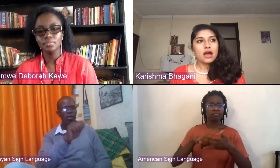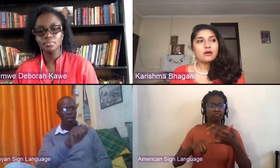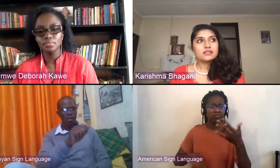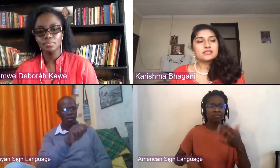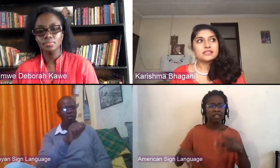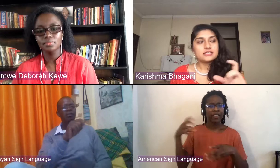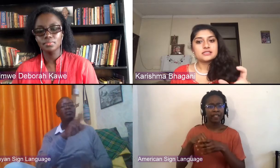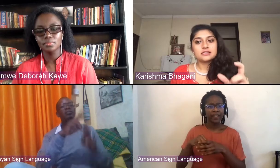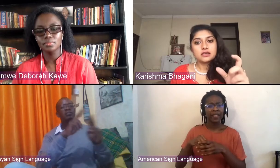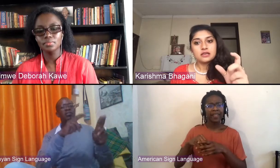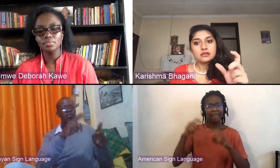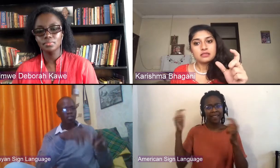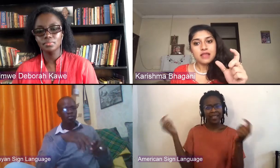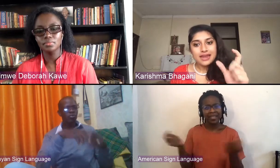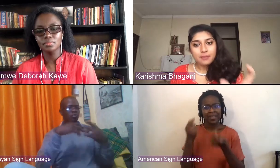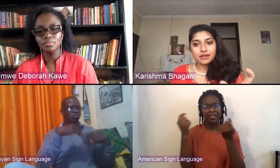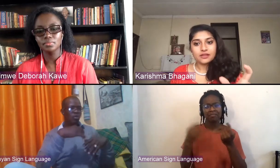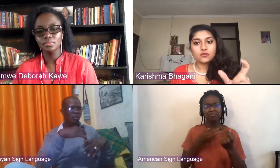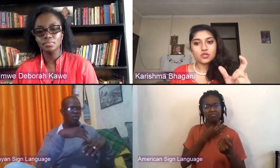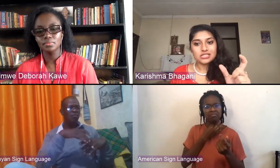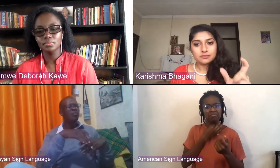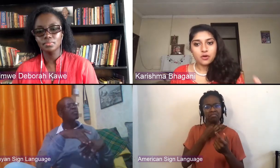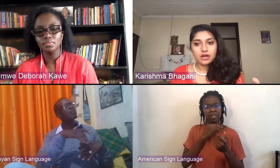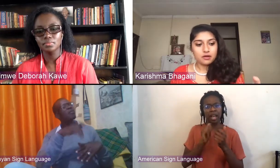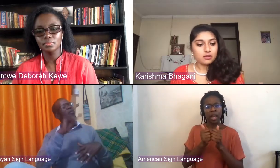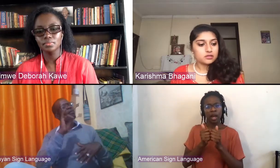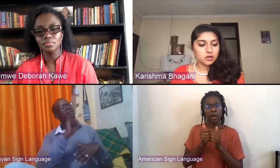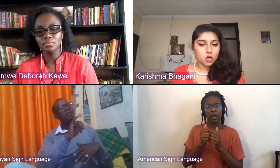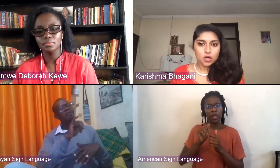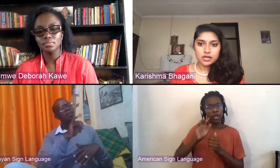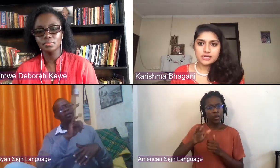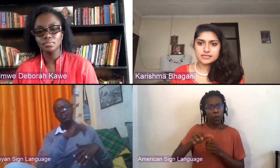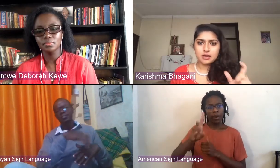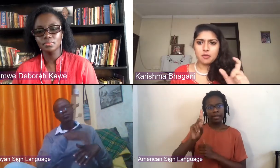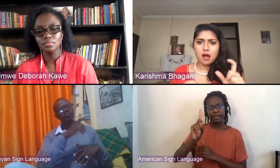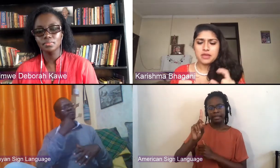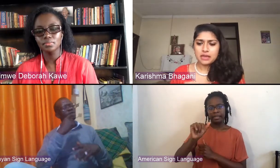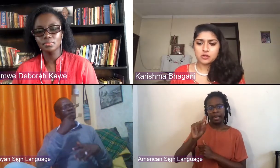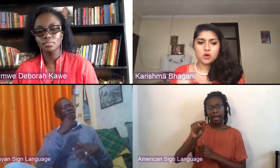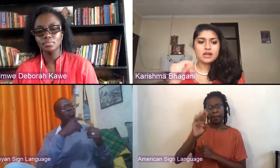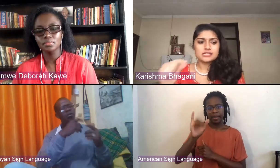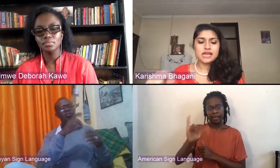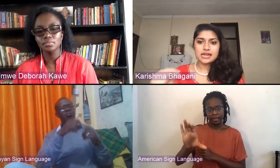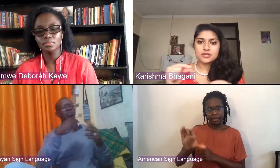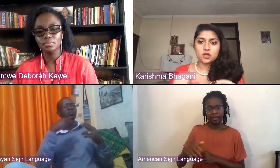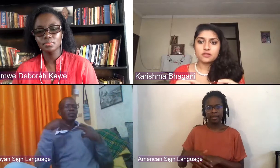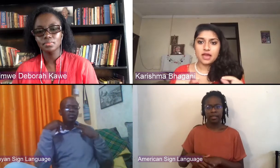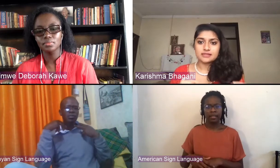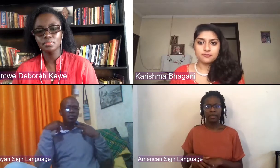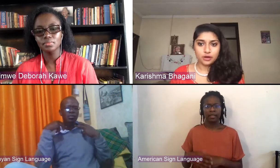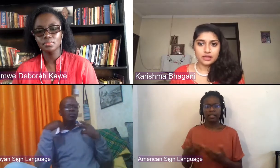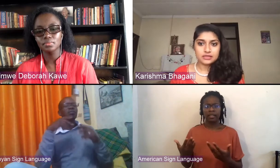How does this dynamic that you've just spoken about the colonialism being able to understand each other as Africans